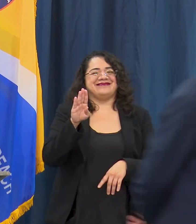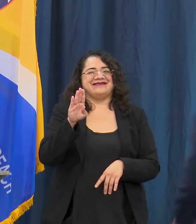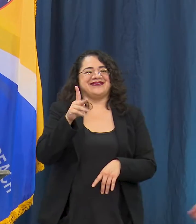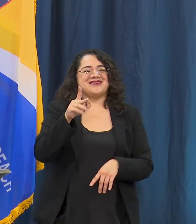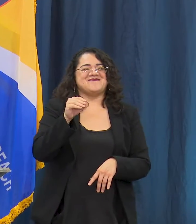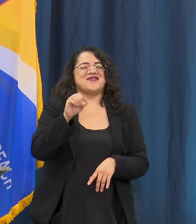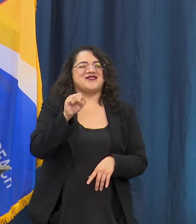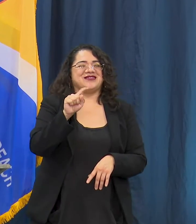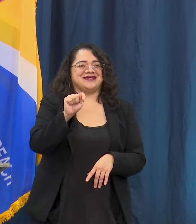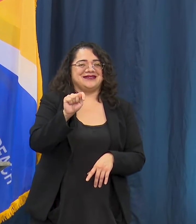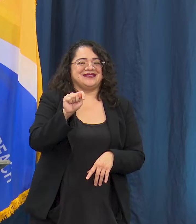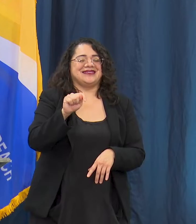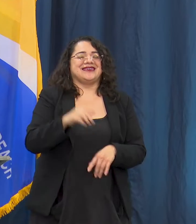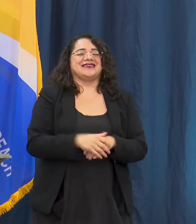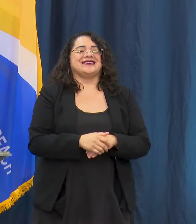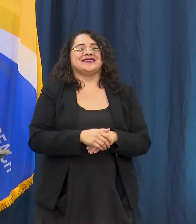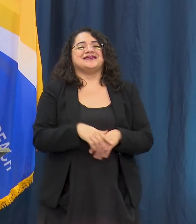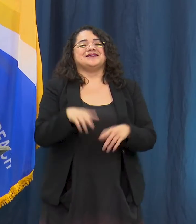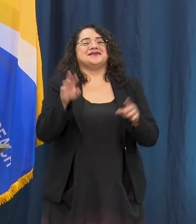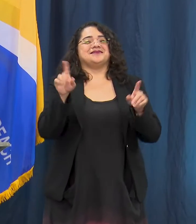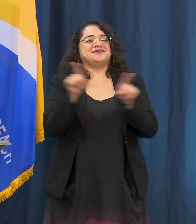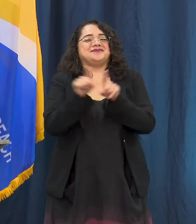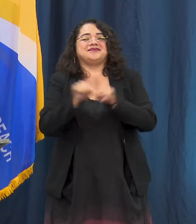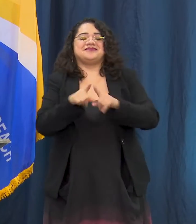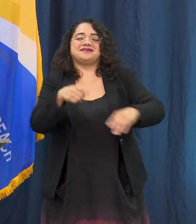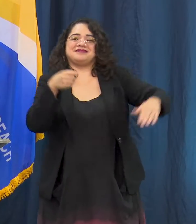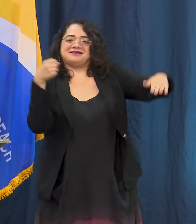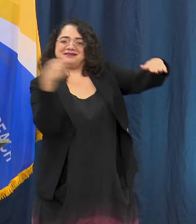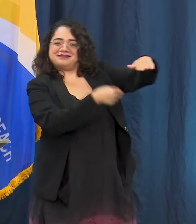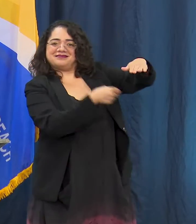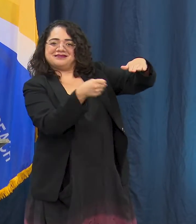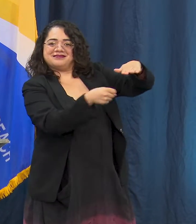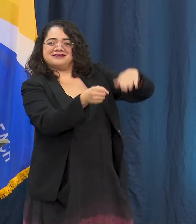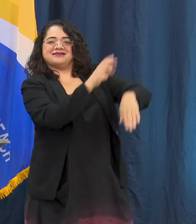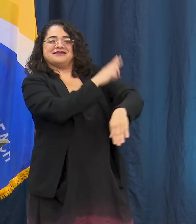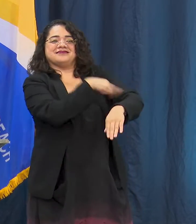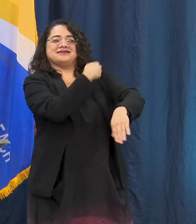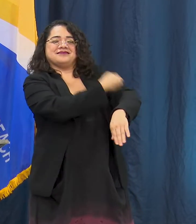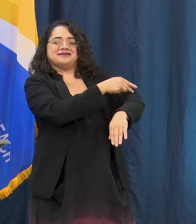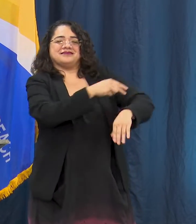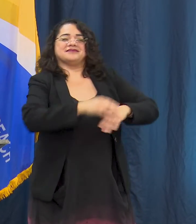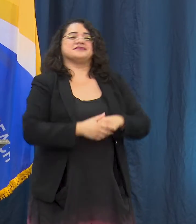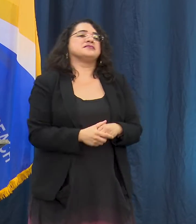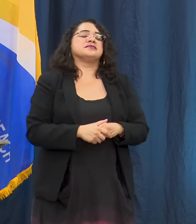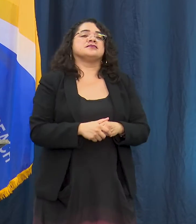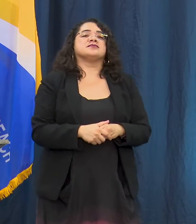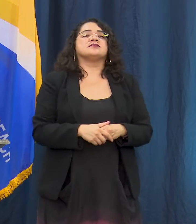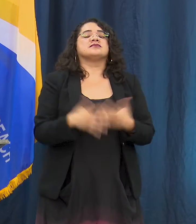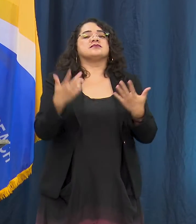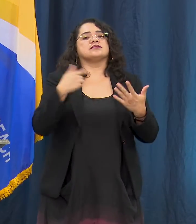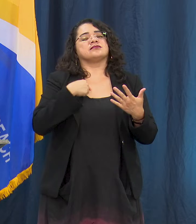hospitalizations - so what is the number that we're looking at for when we're